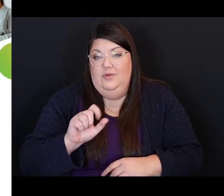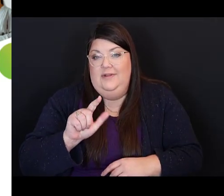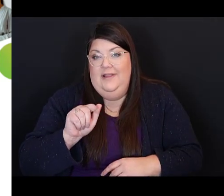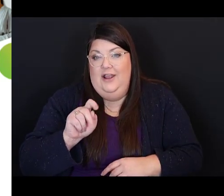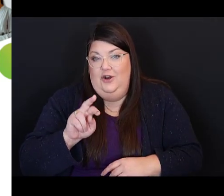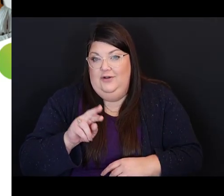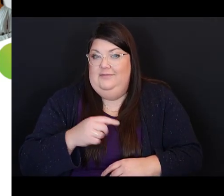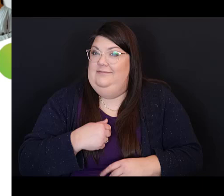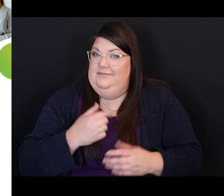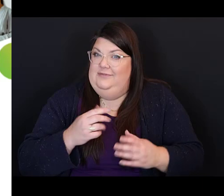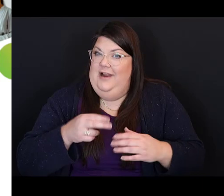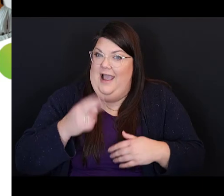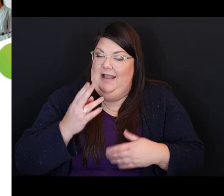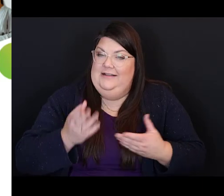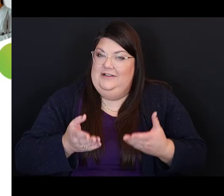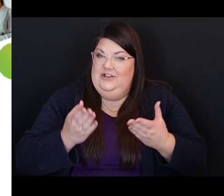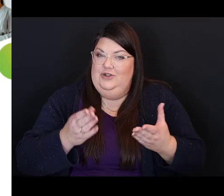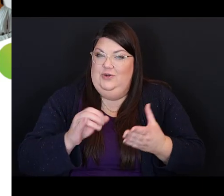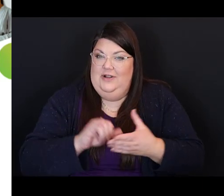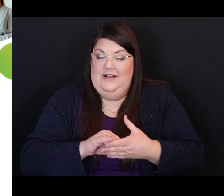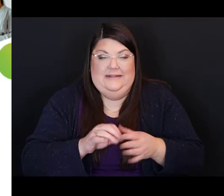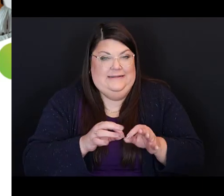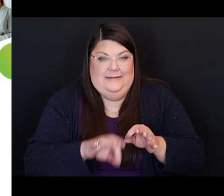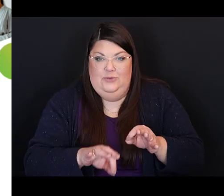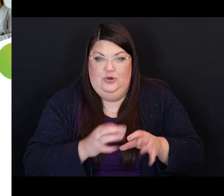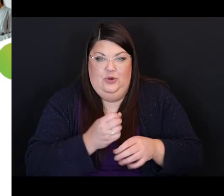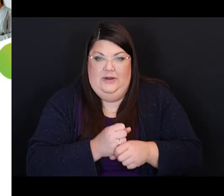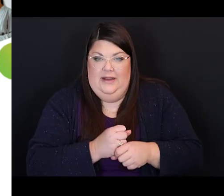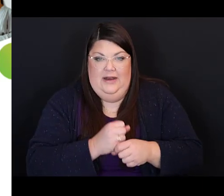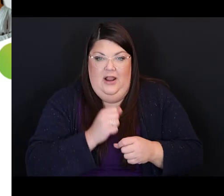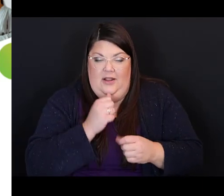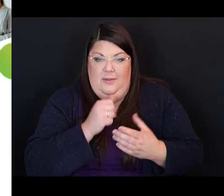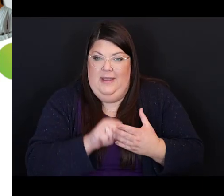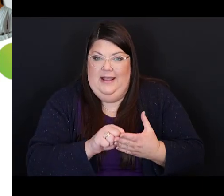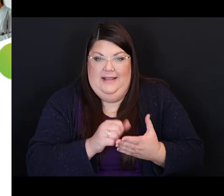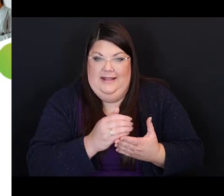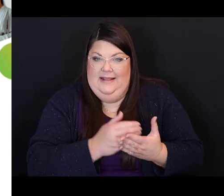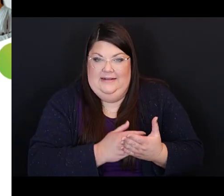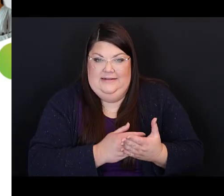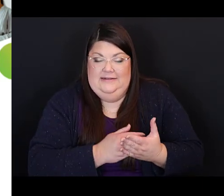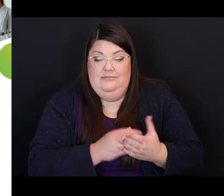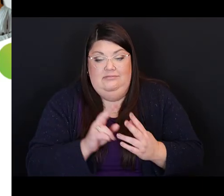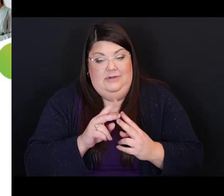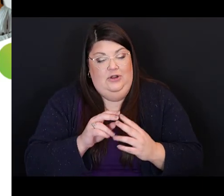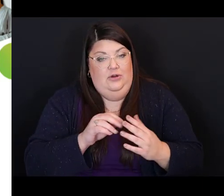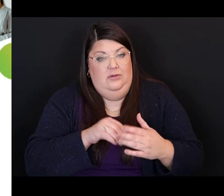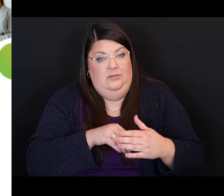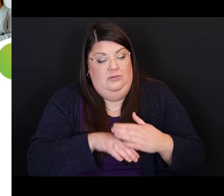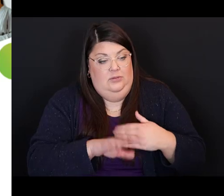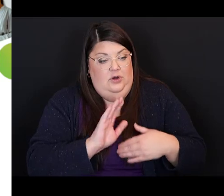you do that. It's really simple to get on our mailing list. You could either just go on to our website at trainvr.org, register one time, it automatically puts you in our mailing list. Or if